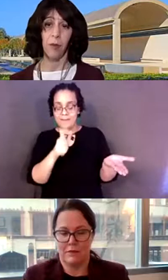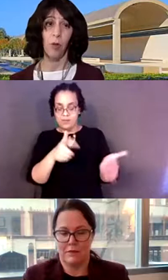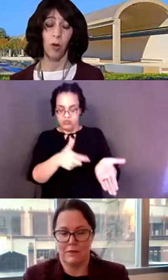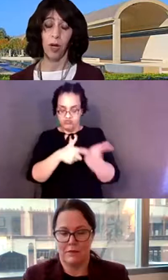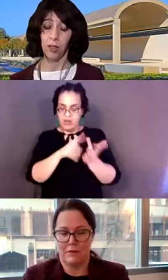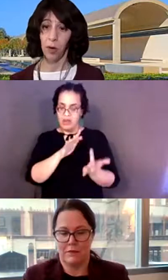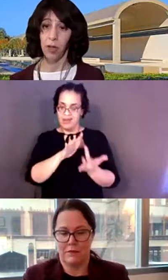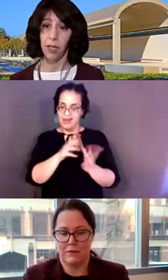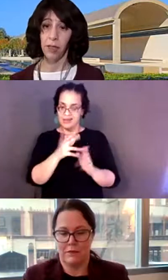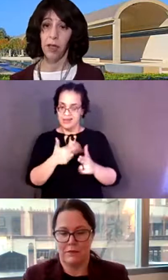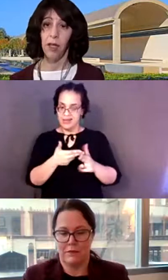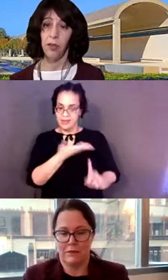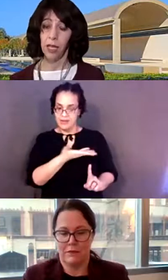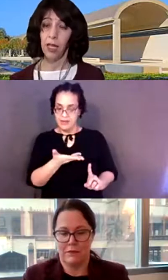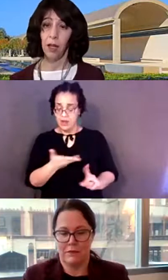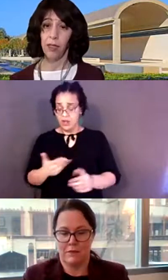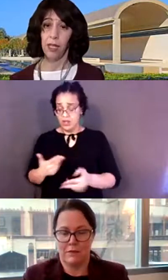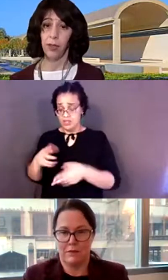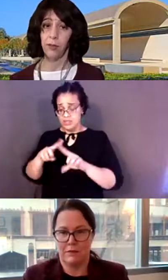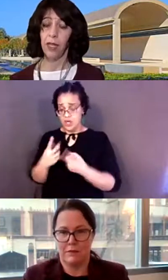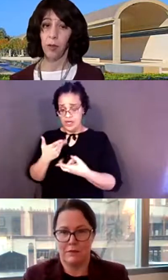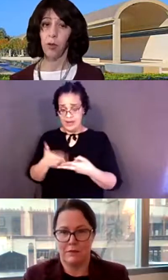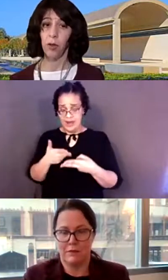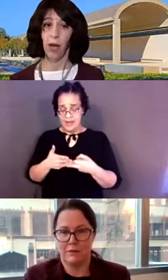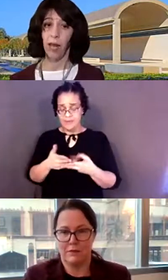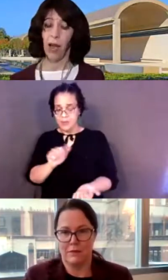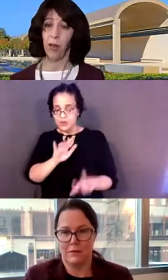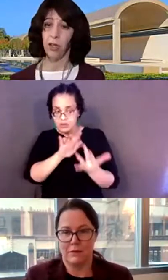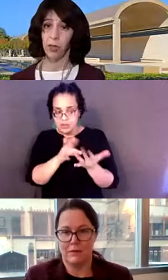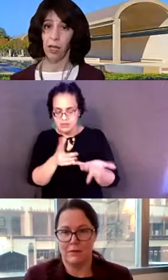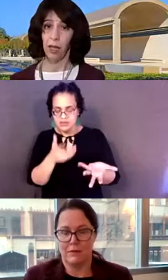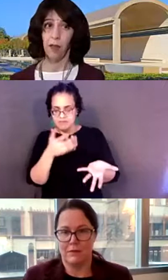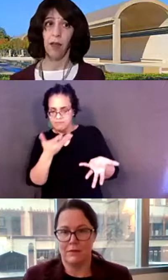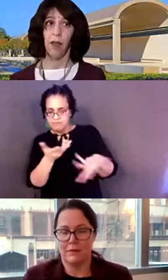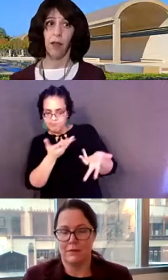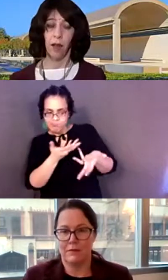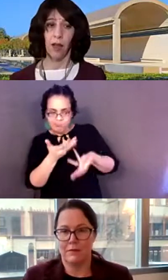or a department to get in contact with to find out more about how you can